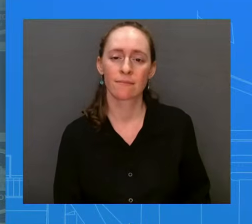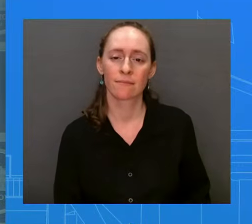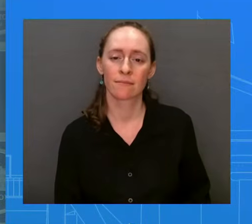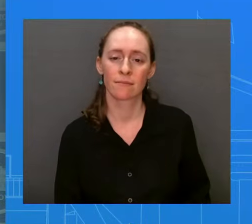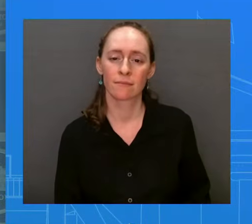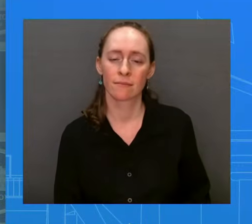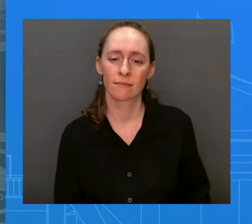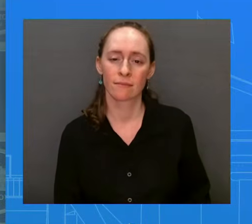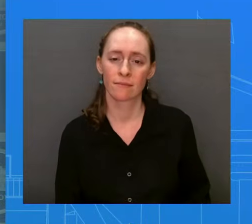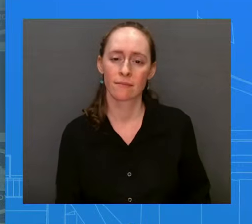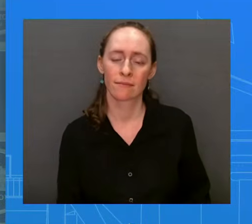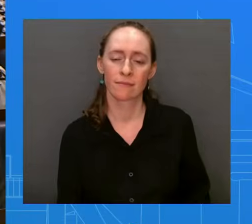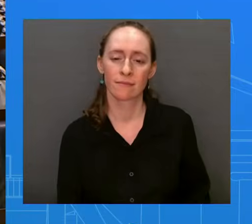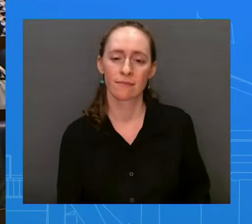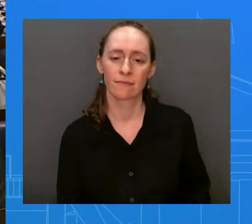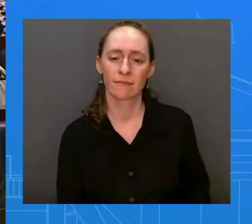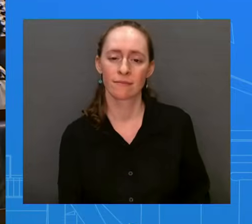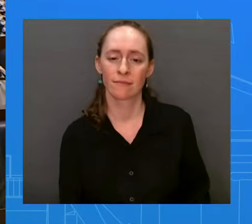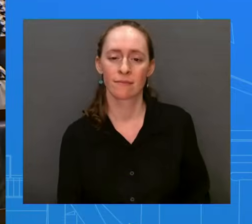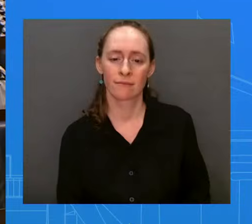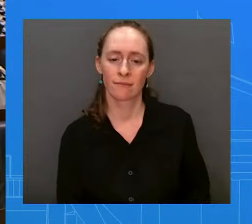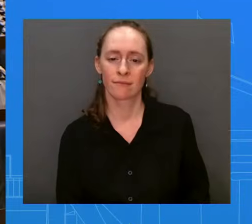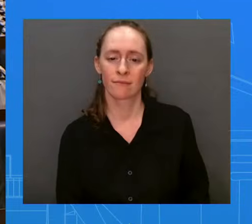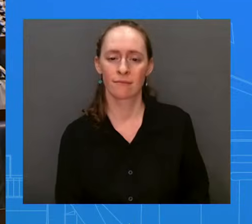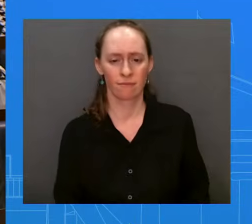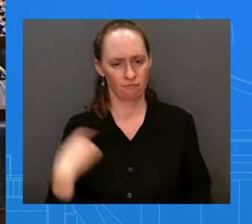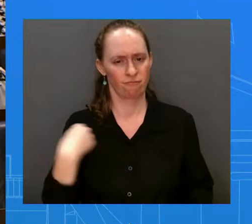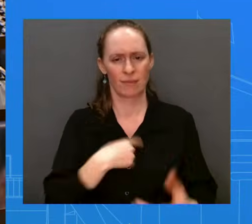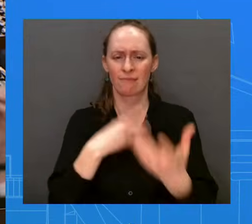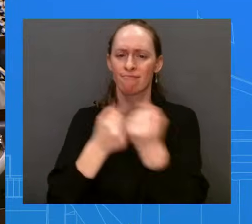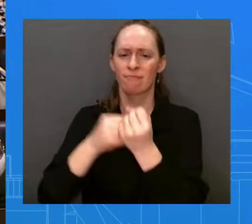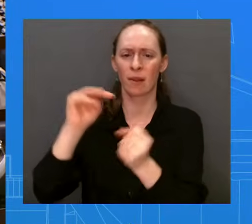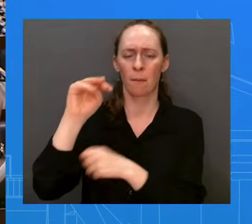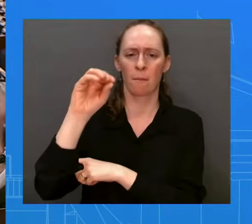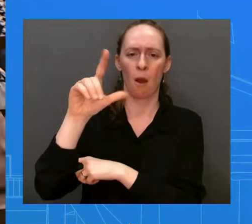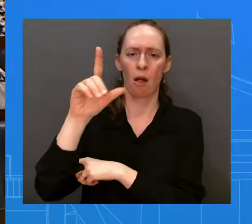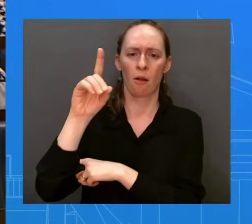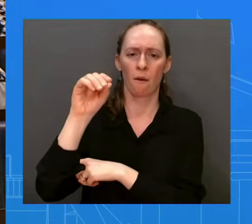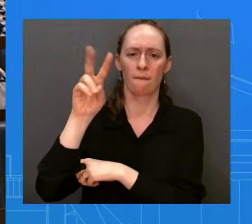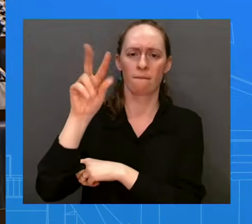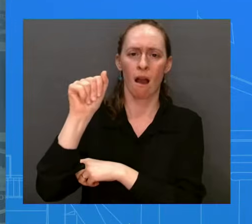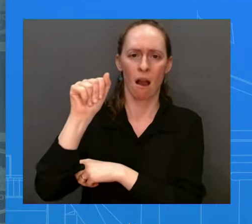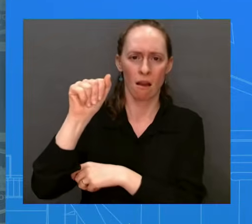The Press: But you have no confirmation from the U.S. side of intel? Mr. Kirby: I don't know independent confirmation,